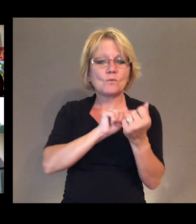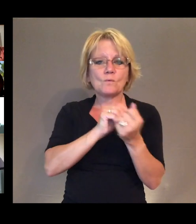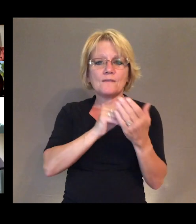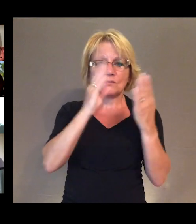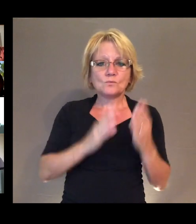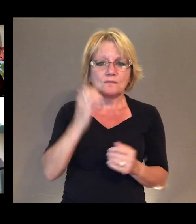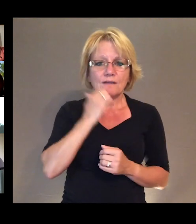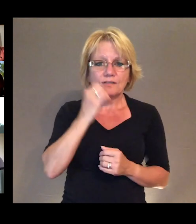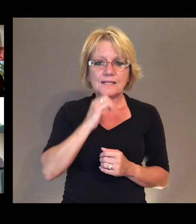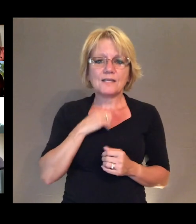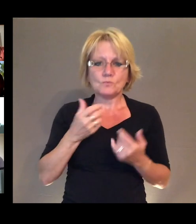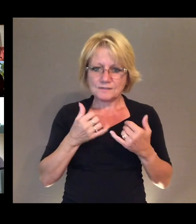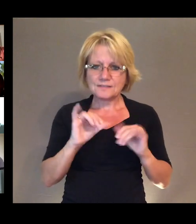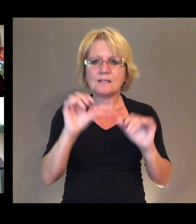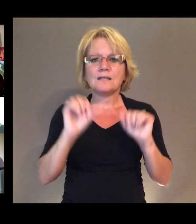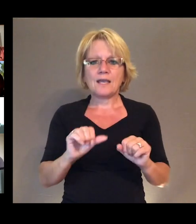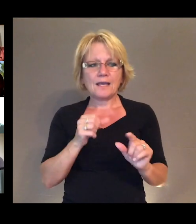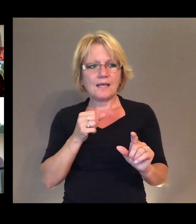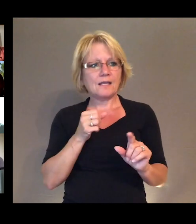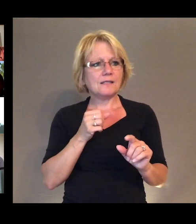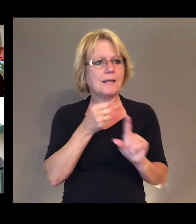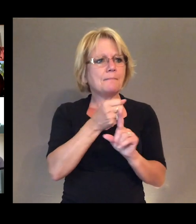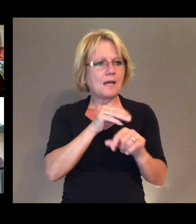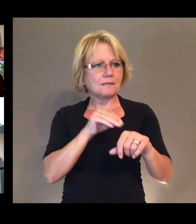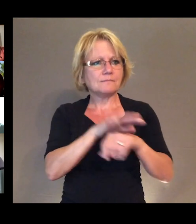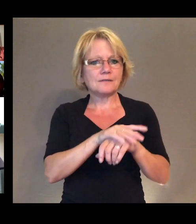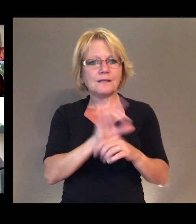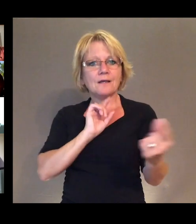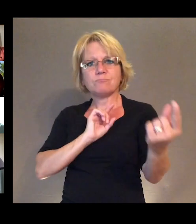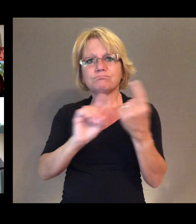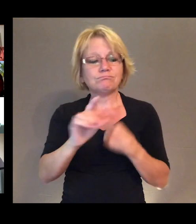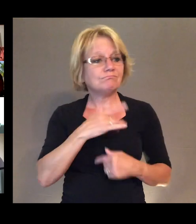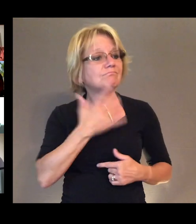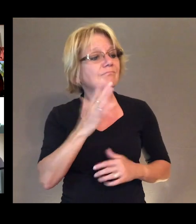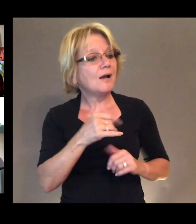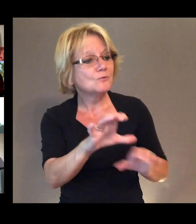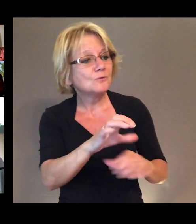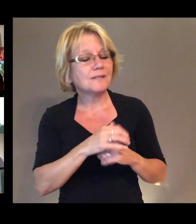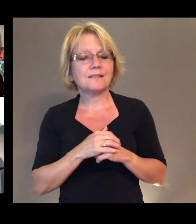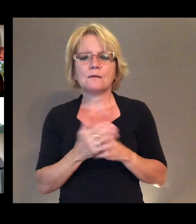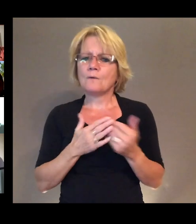there's still things you can do. If you see a student in the hallway, speak to them and say, Hey, how you doing? Whatever it may be, just give your...